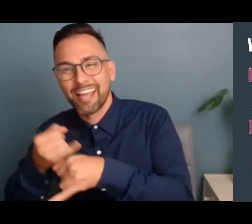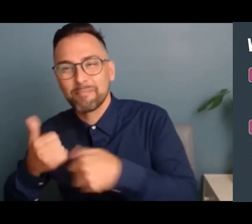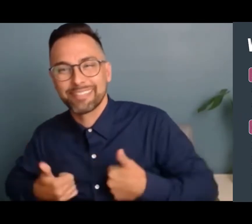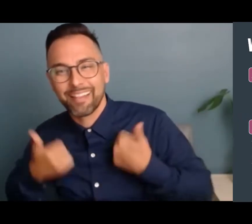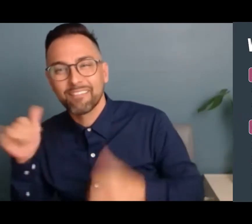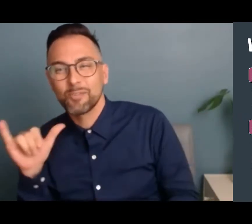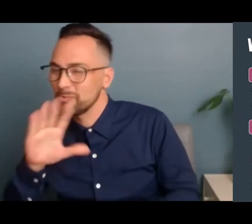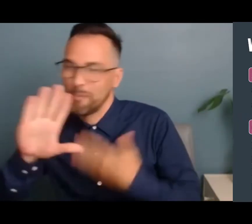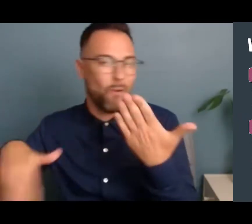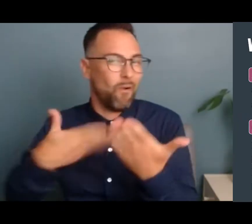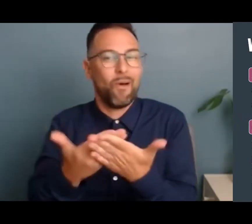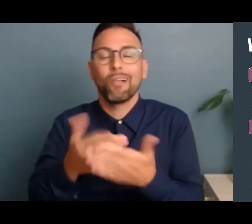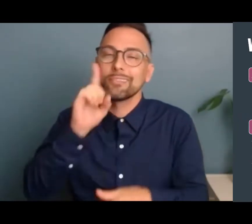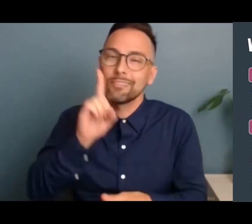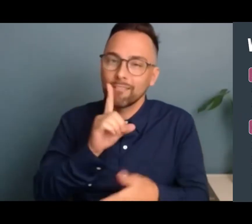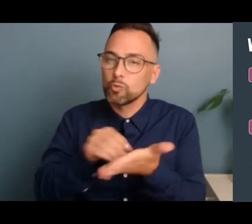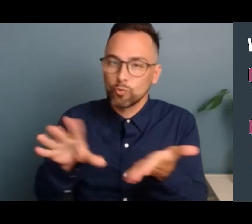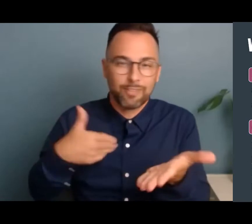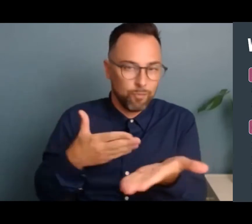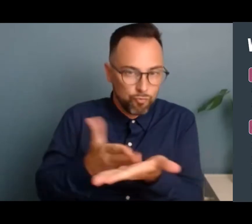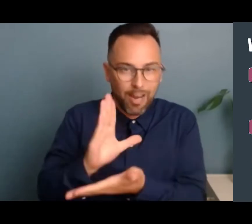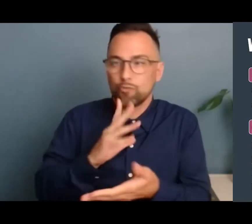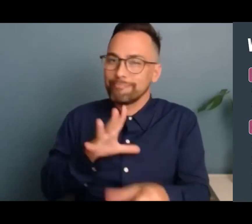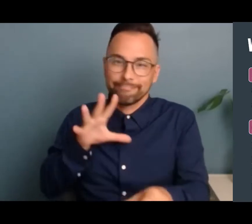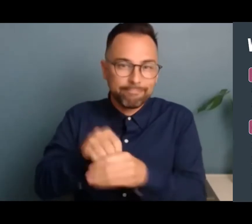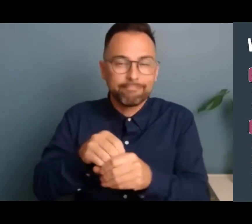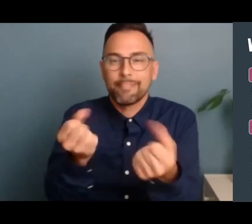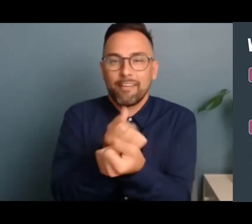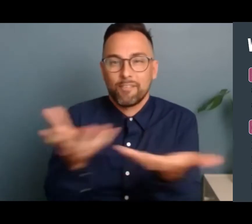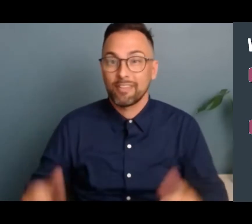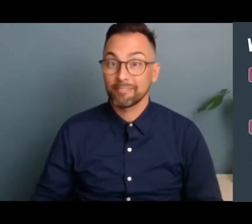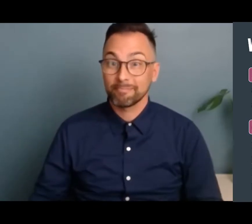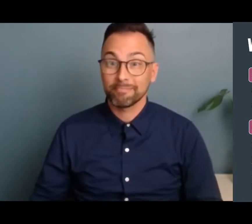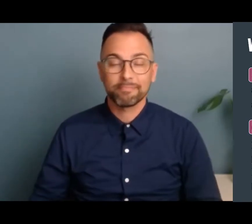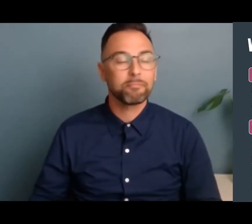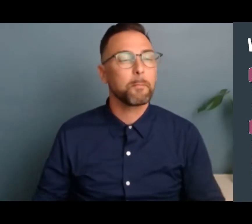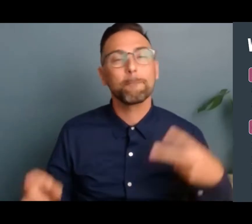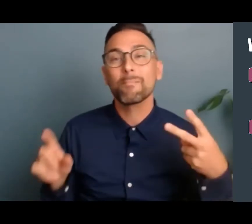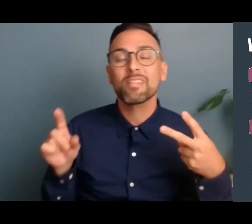included in campus life. And all deaf students have a right to be fully immersed in everything that entails.